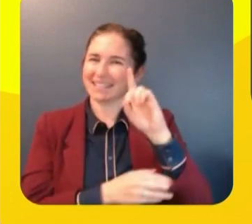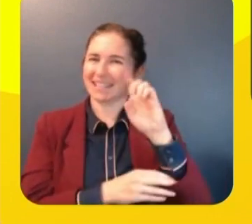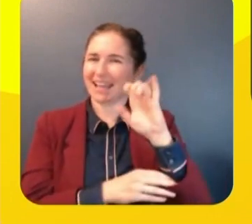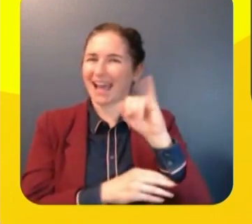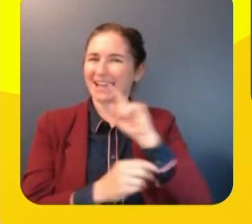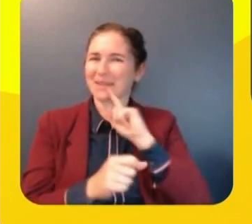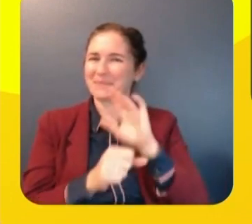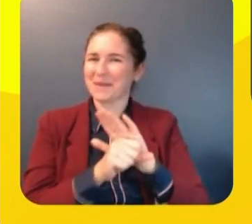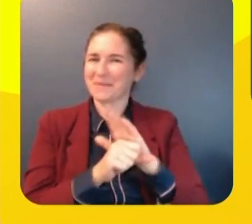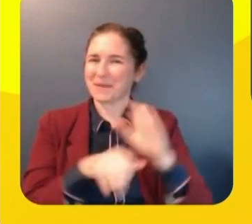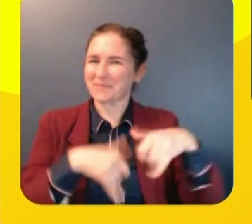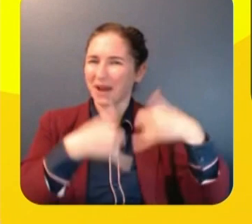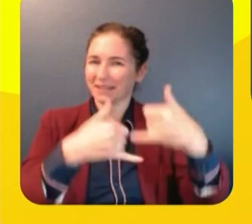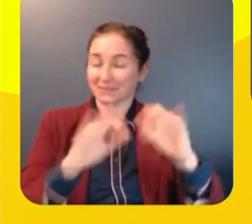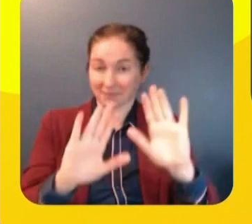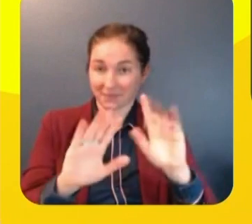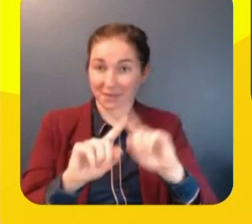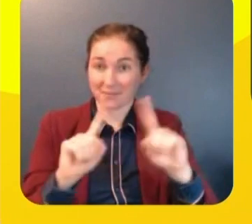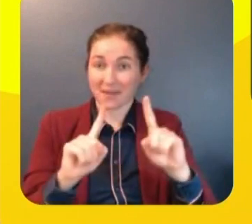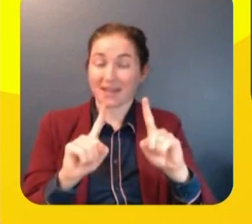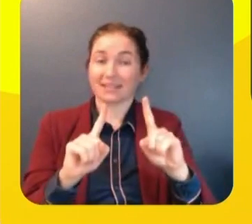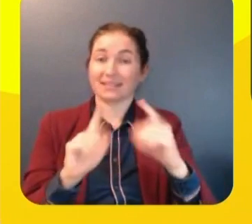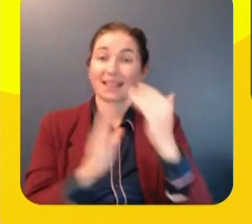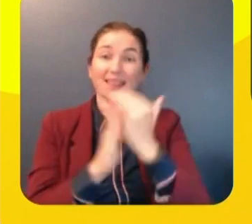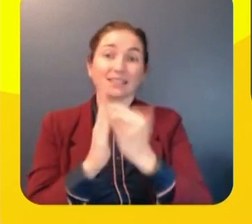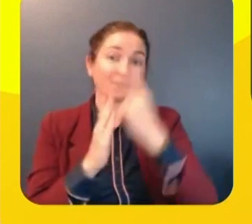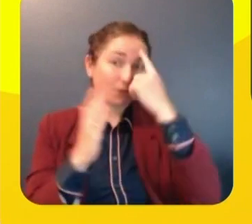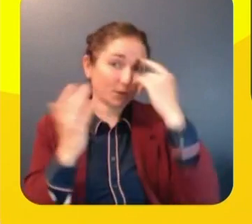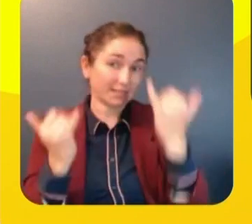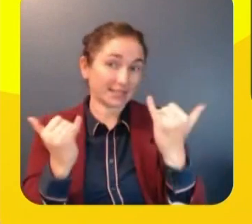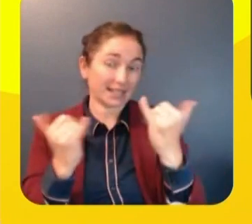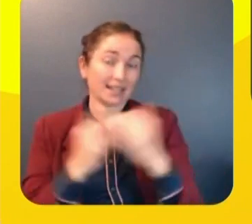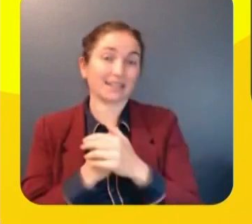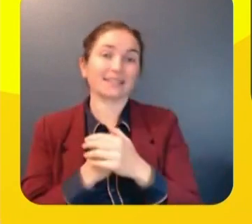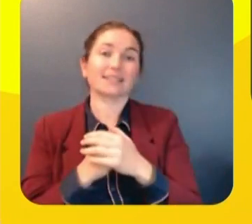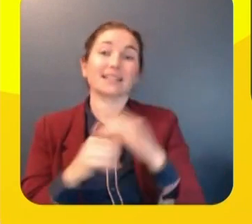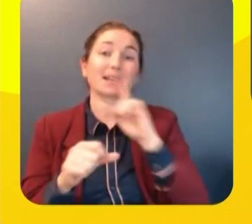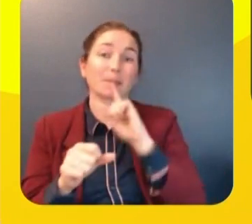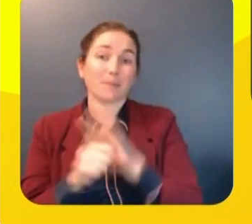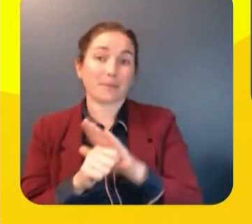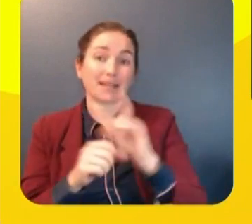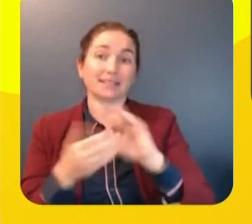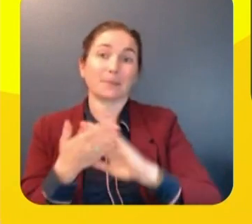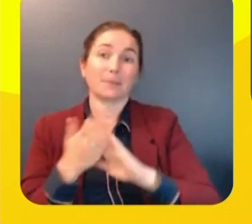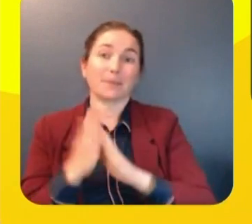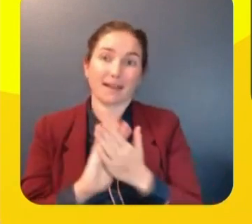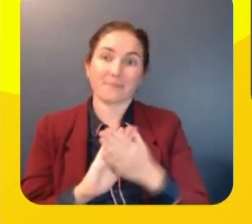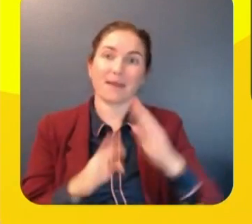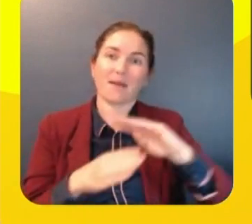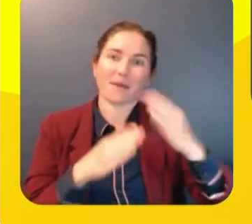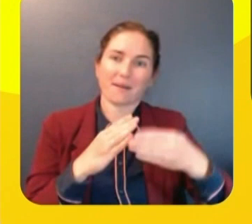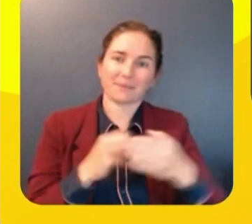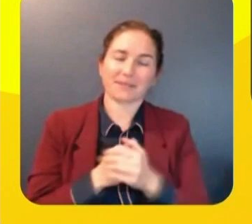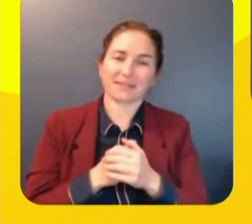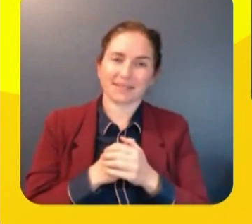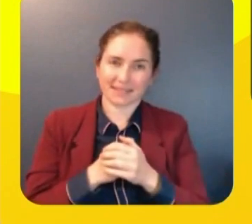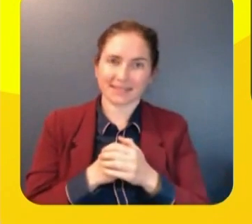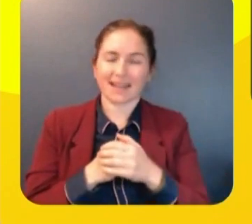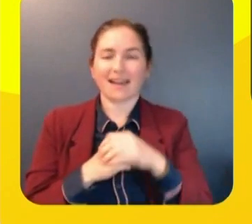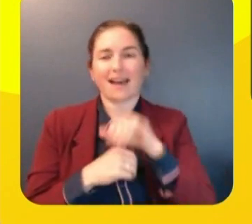But the lesson of today, we got to turn commitment into outcomes. On that, I love what Chief Diversity Officer Bo